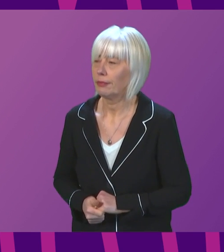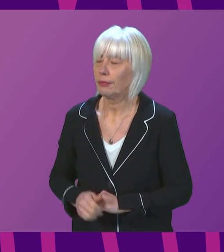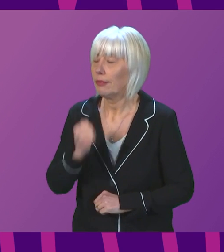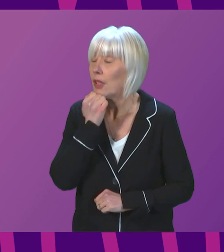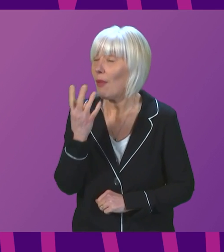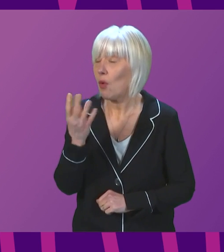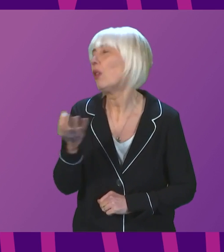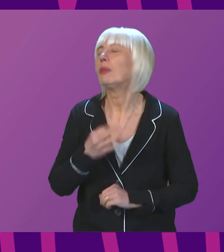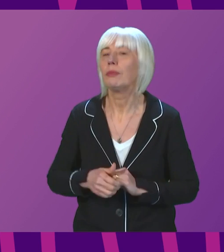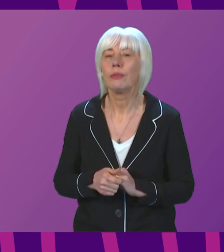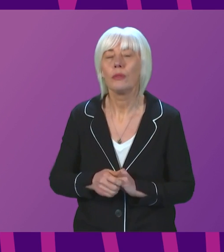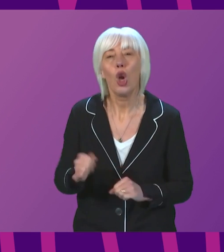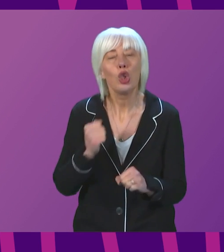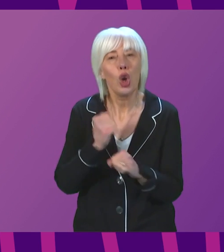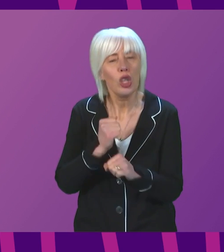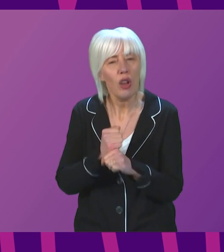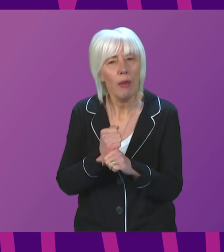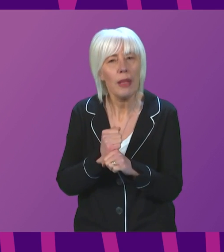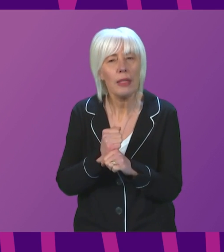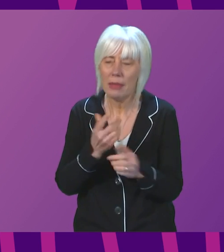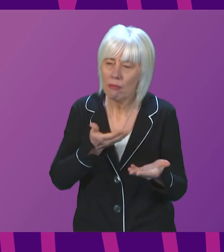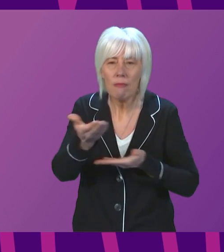To ask the First Minister what discussions the Scottish Government has had with professional